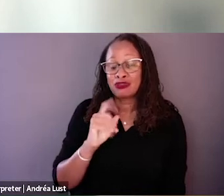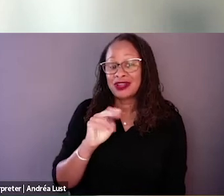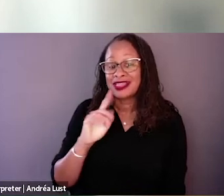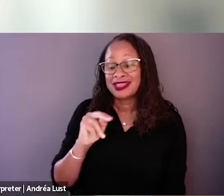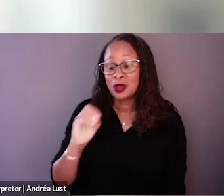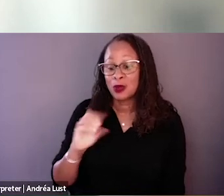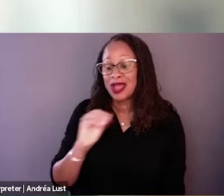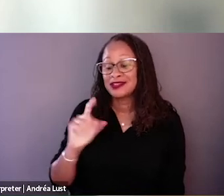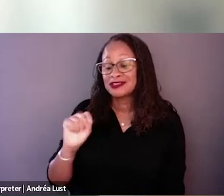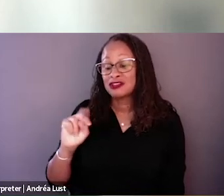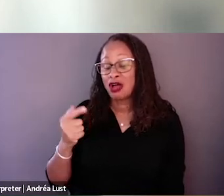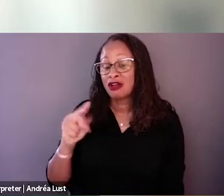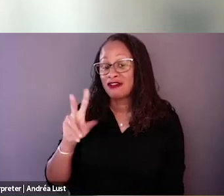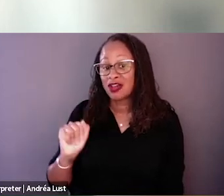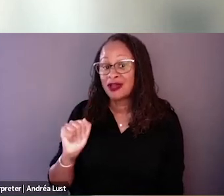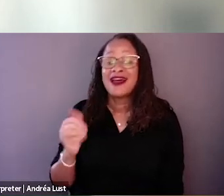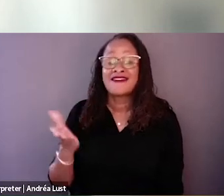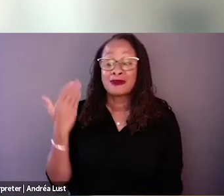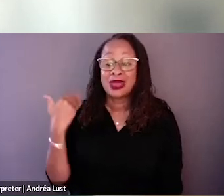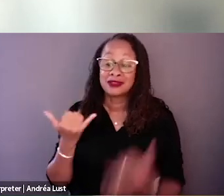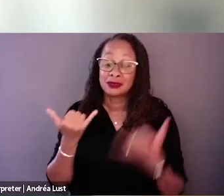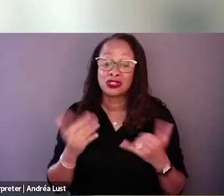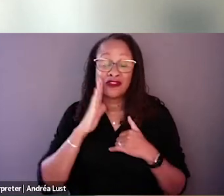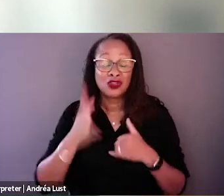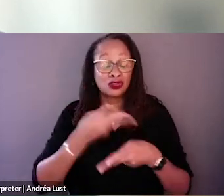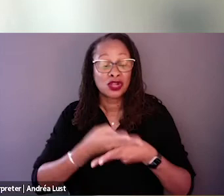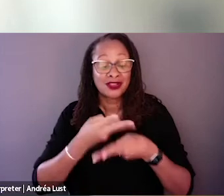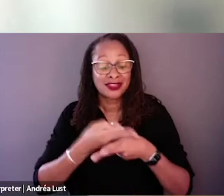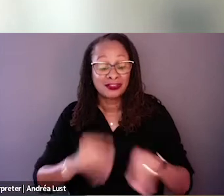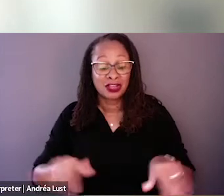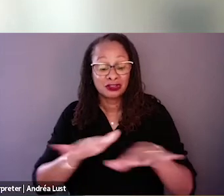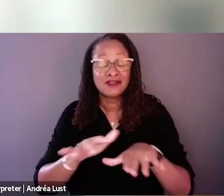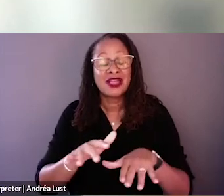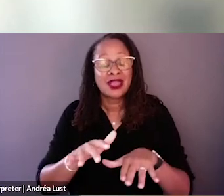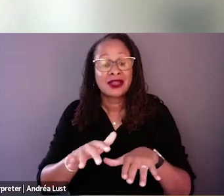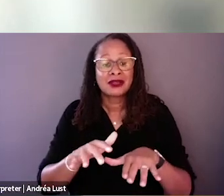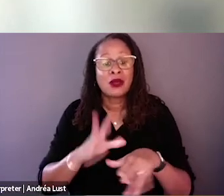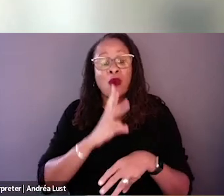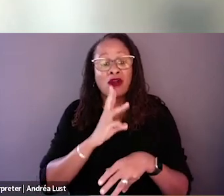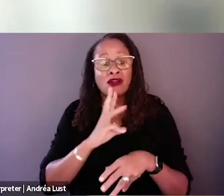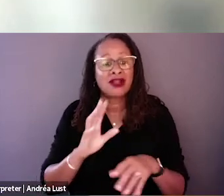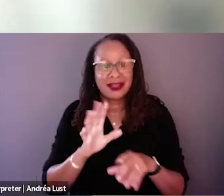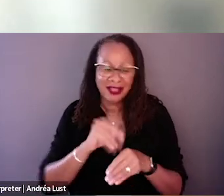Welcome to everybody else who is tuning into this interview.